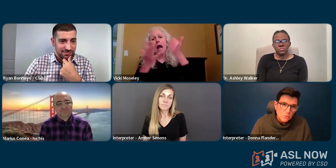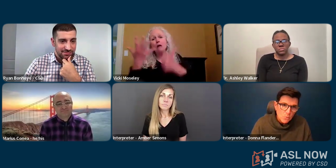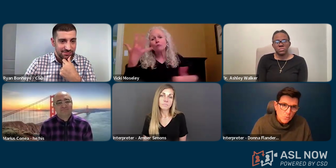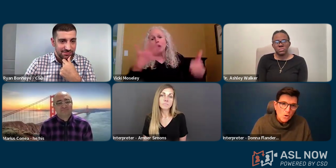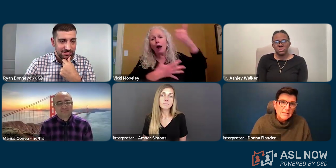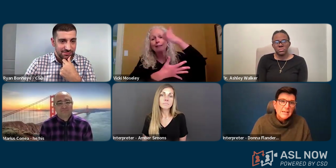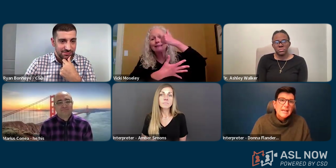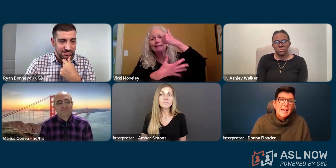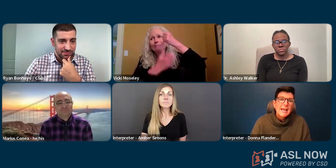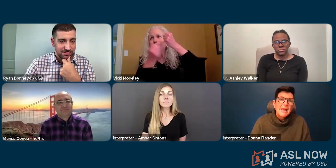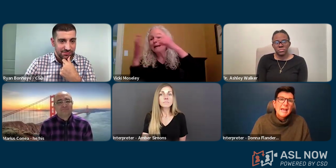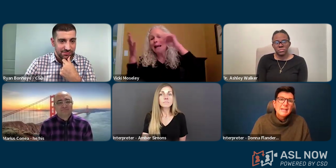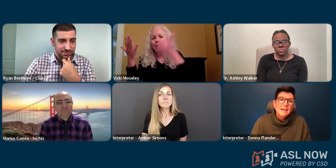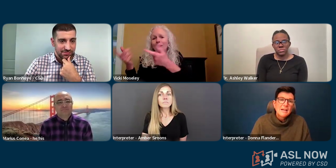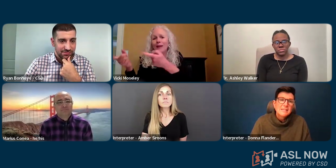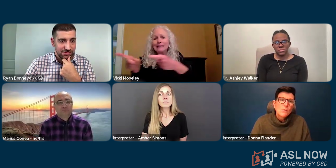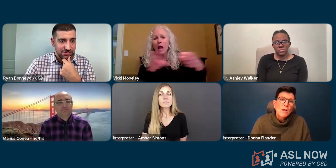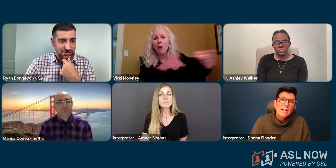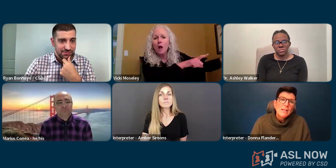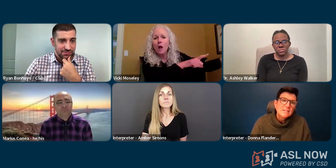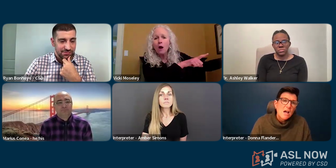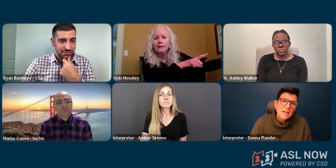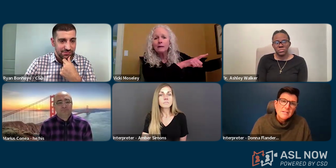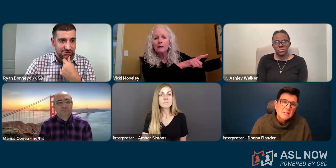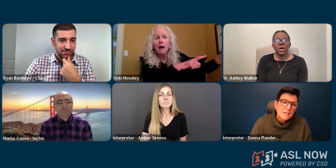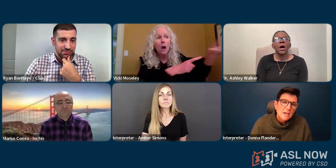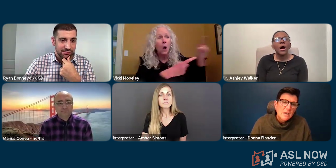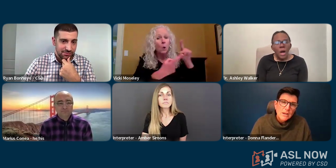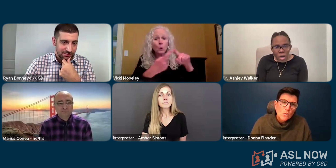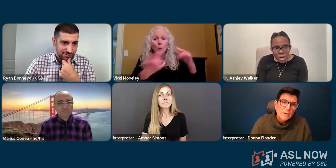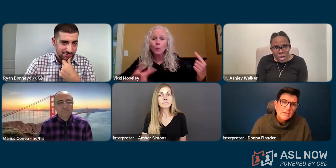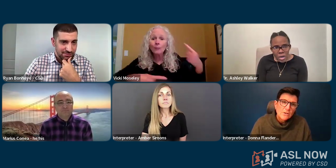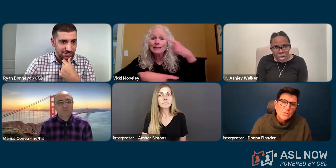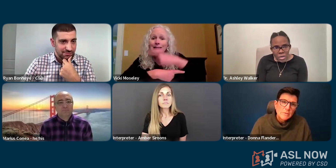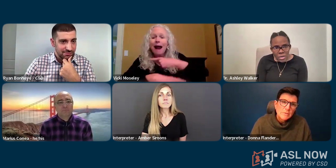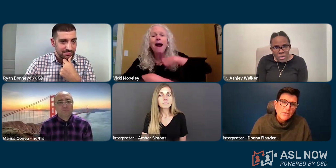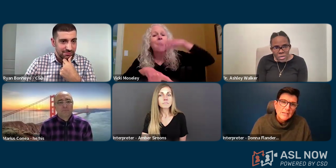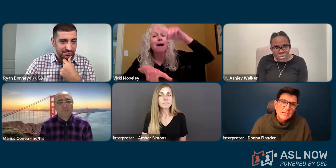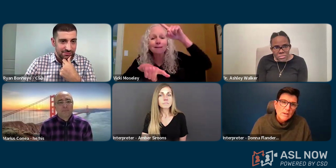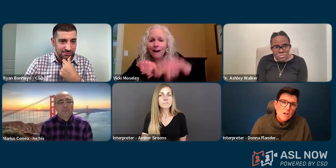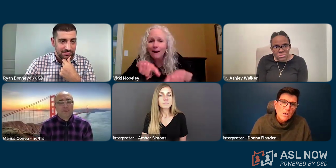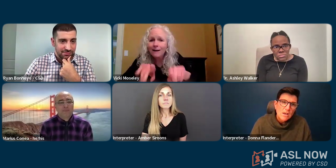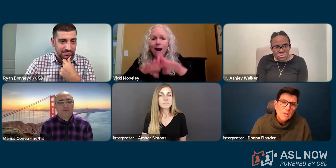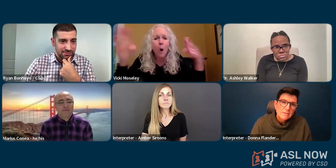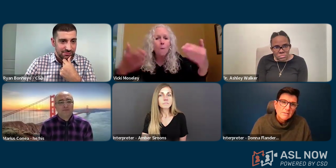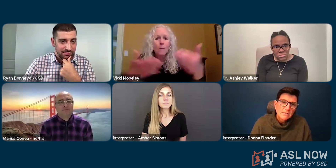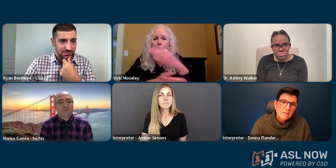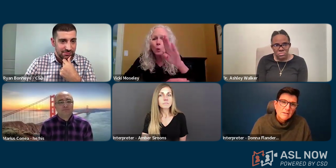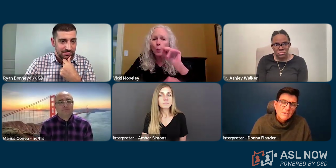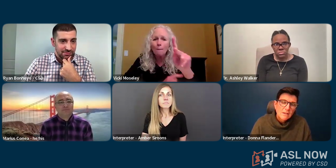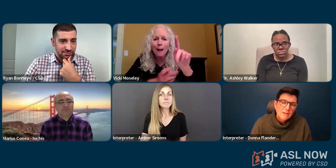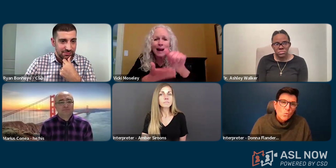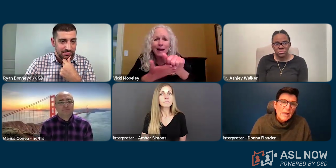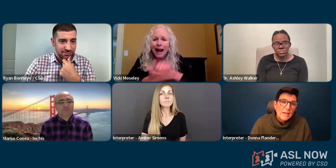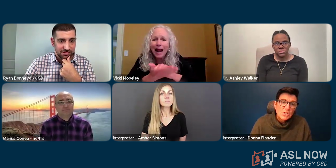They gave me the report and said, well, it's not a priority. There are too many other things going on.